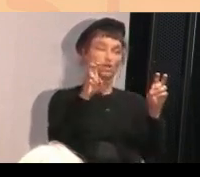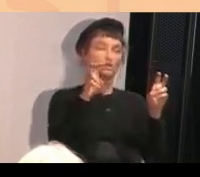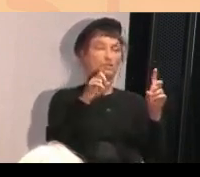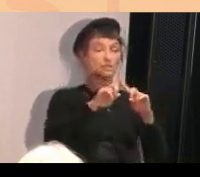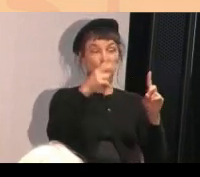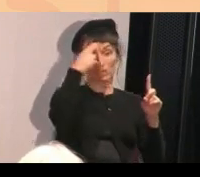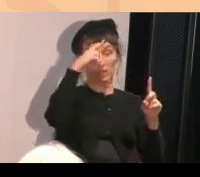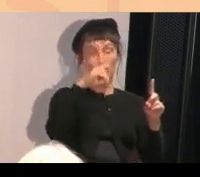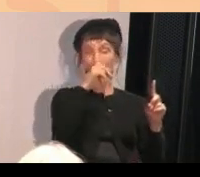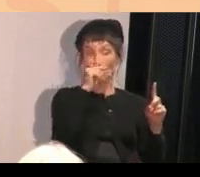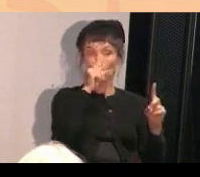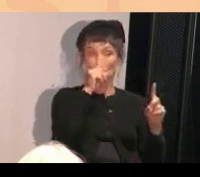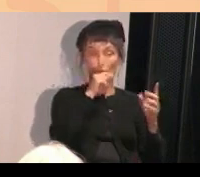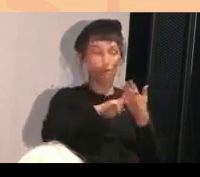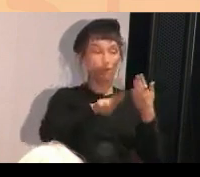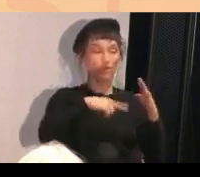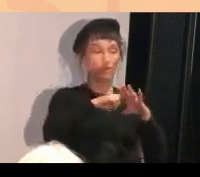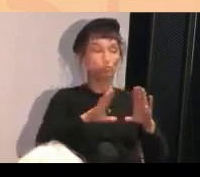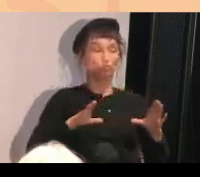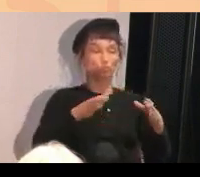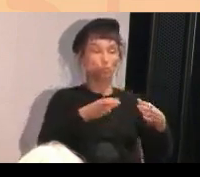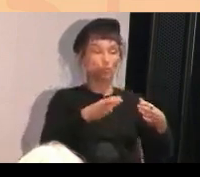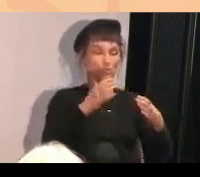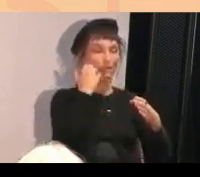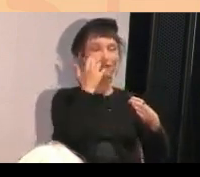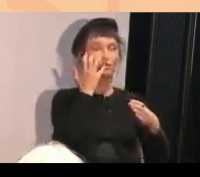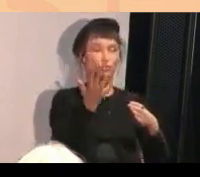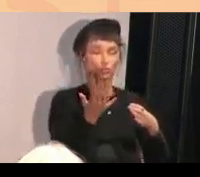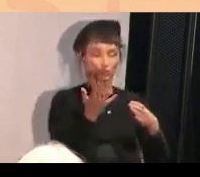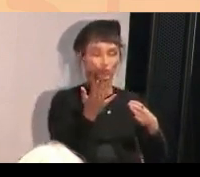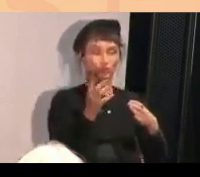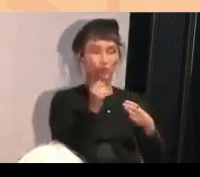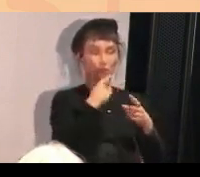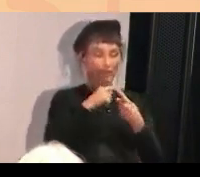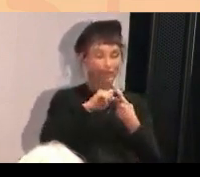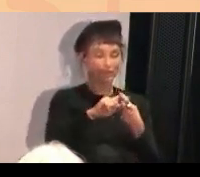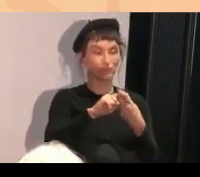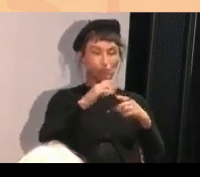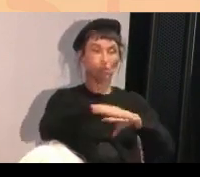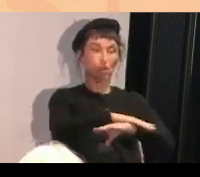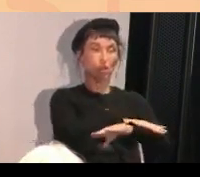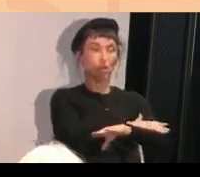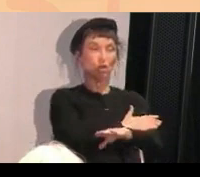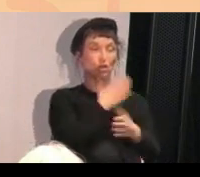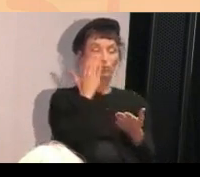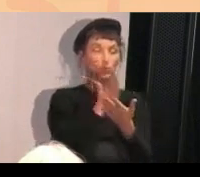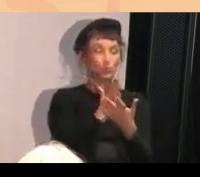be used for a national body and future as we continue this long and considered conversation